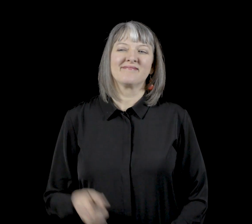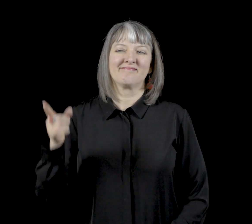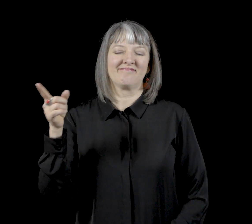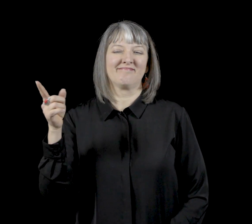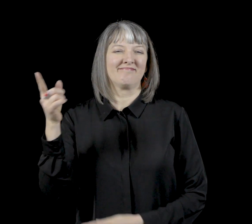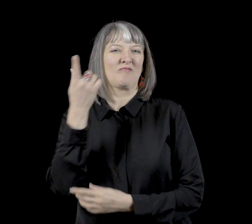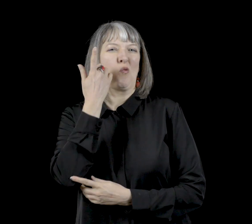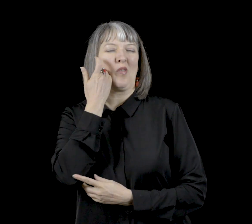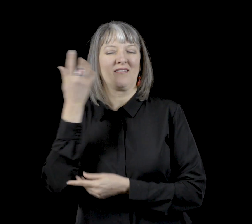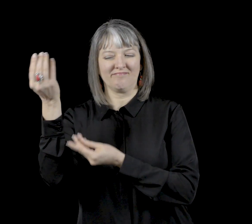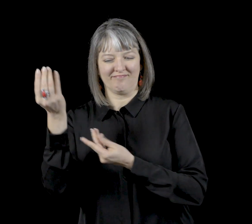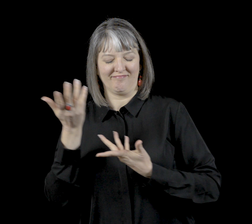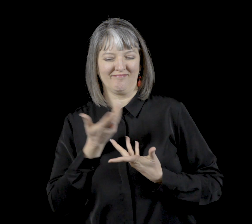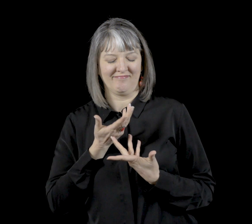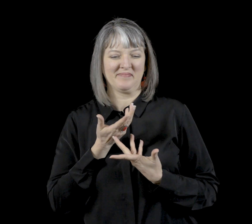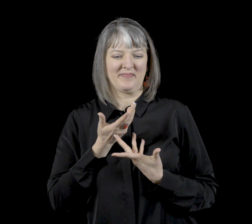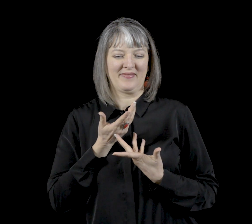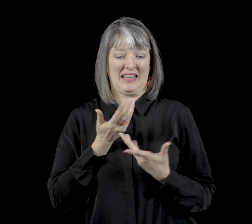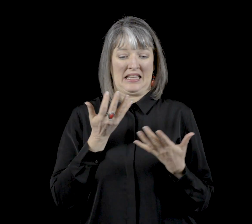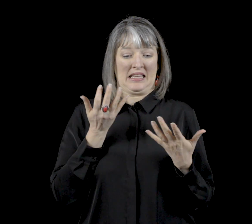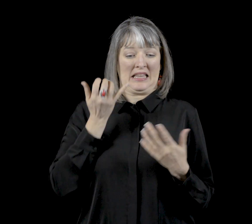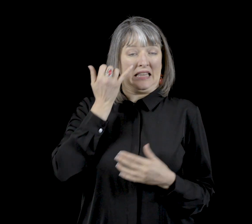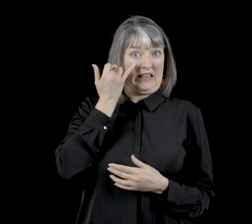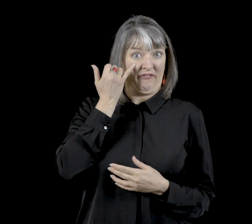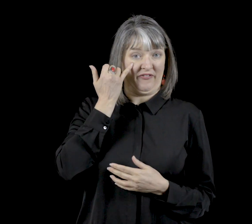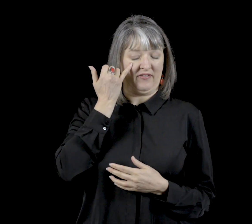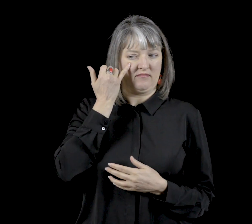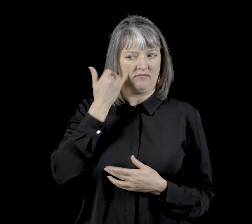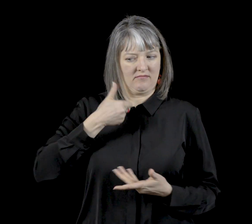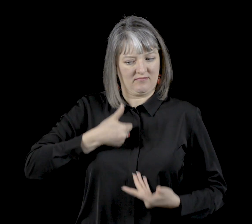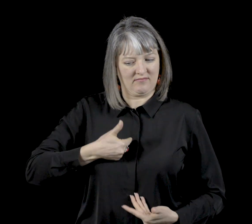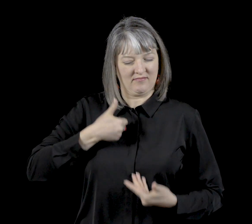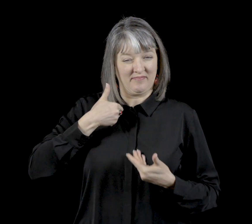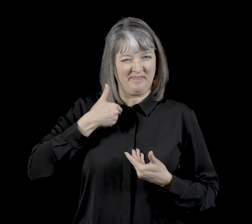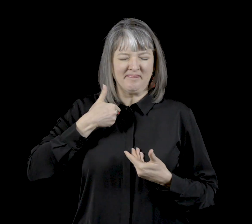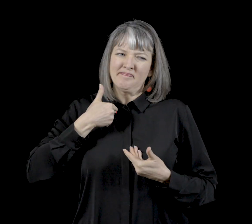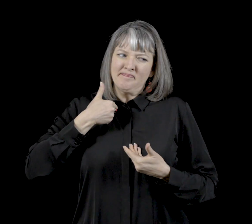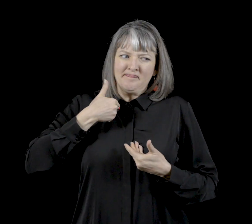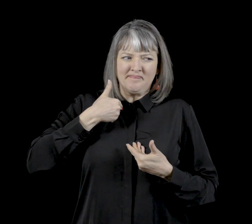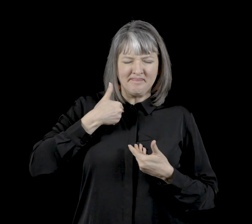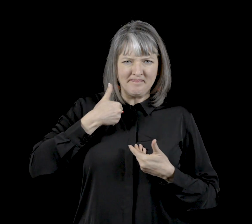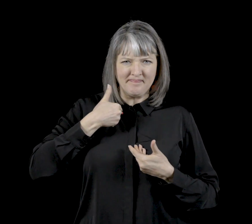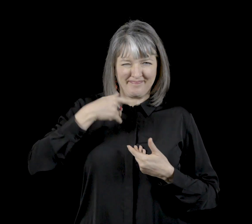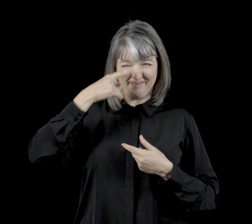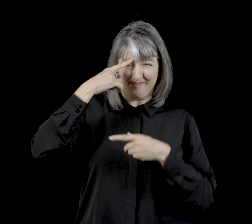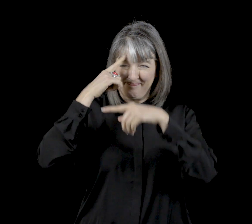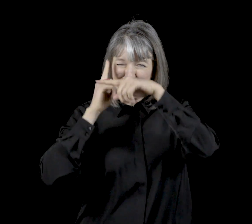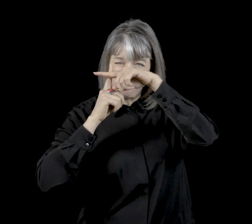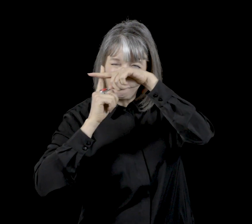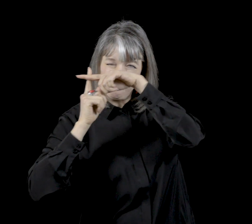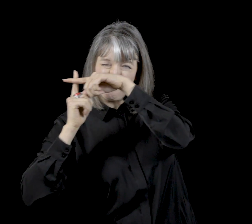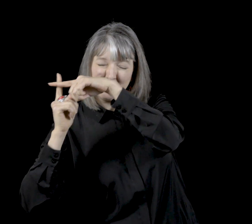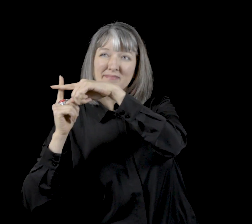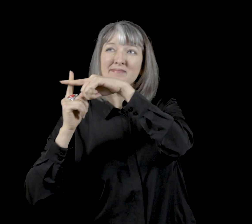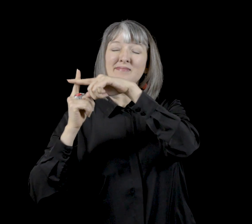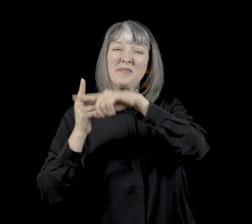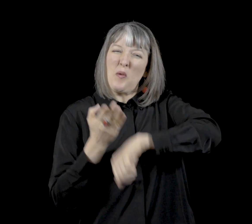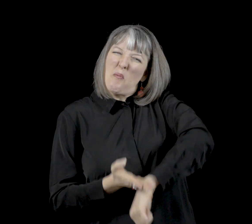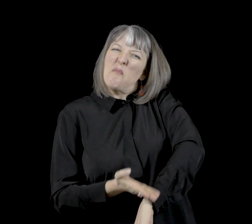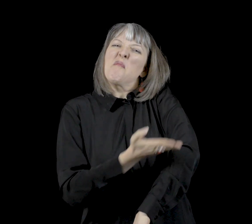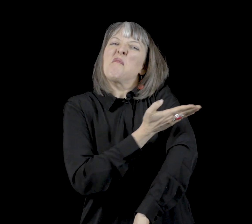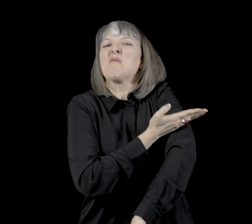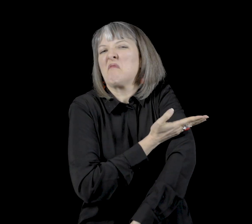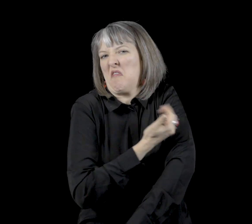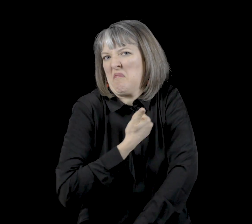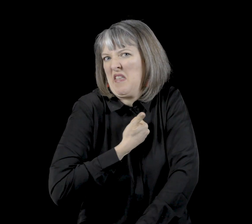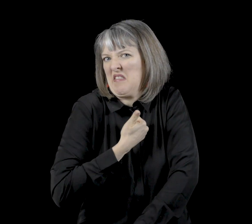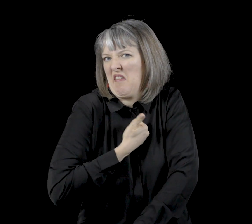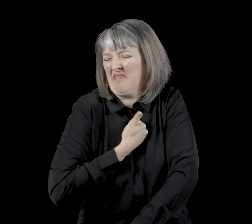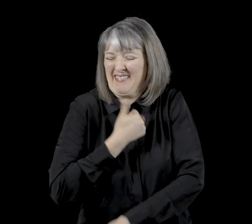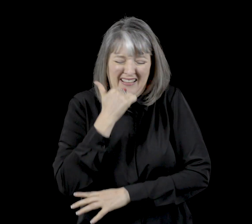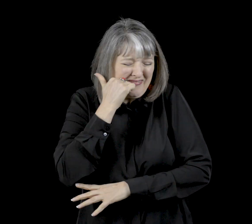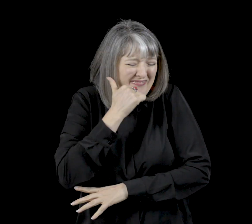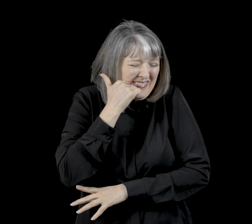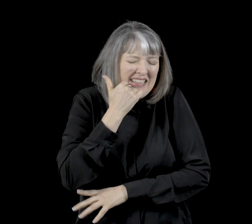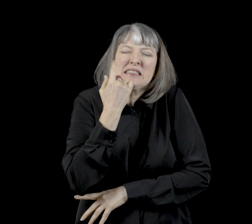Recently she suggested if I was to think positively and improve myself by doing something every day,